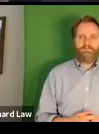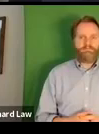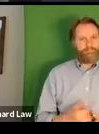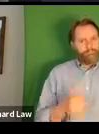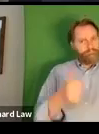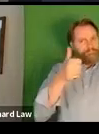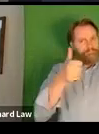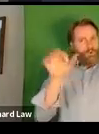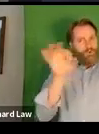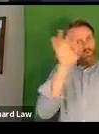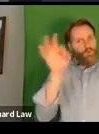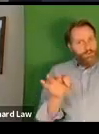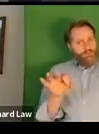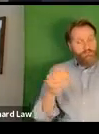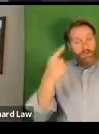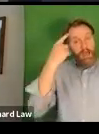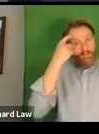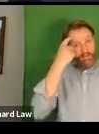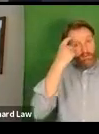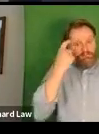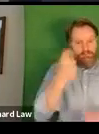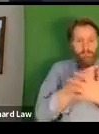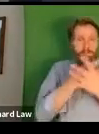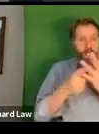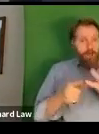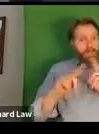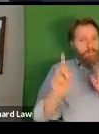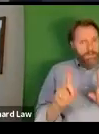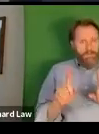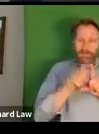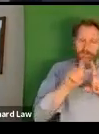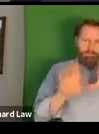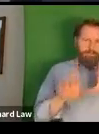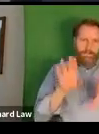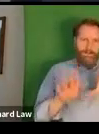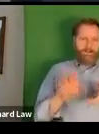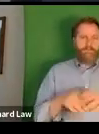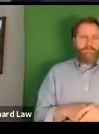people who are either listening to Facebook live or will see it later